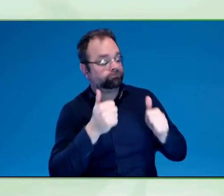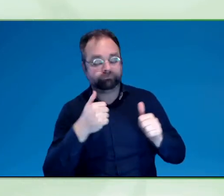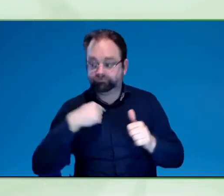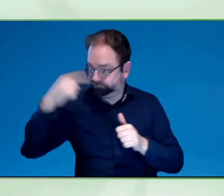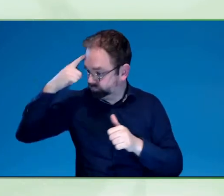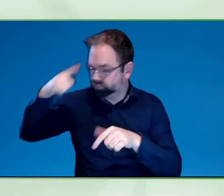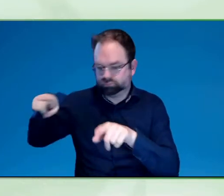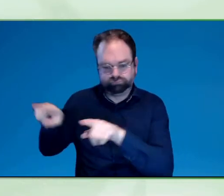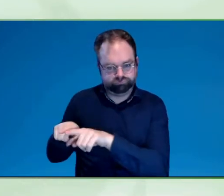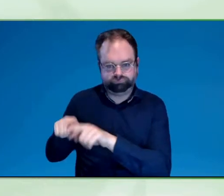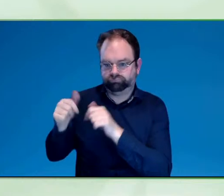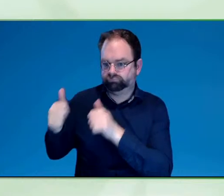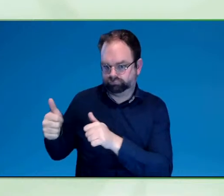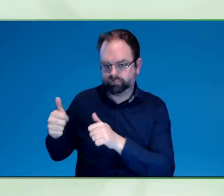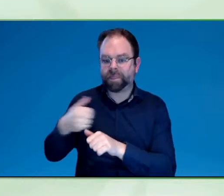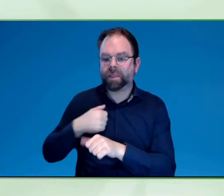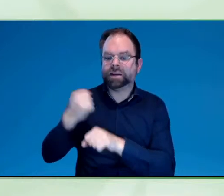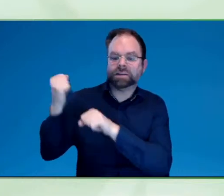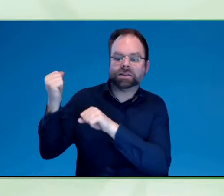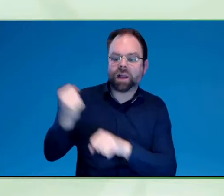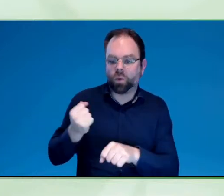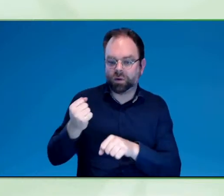The first one is lives mac we have three minutes exactly.